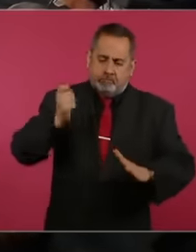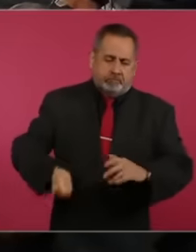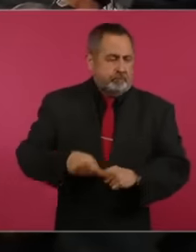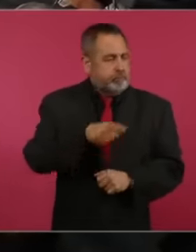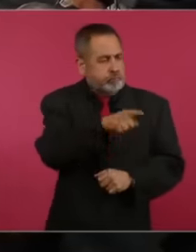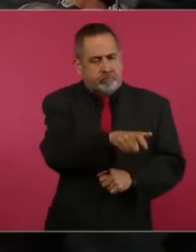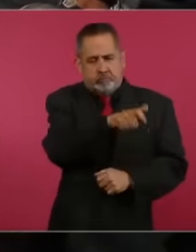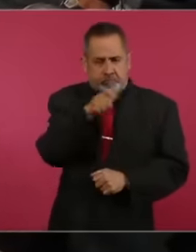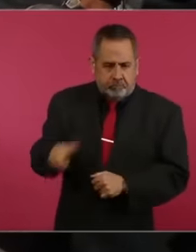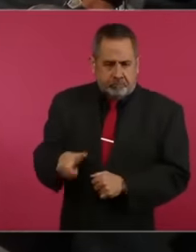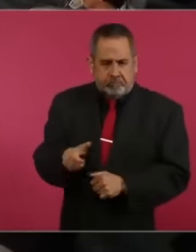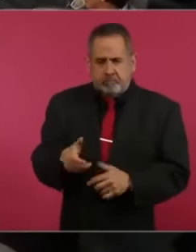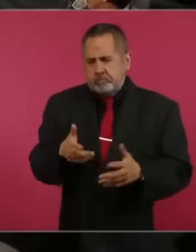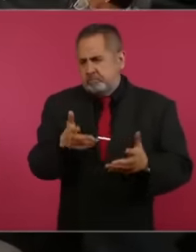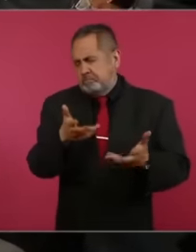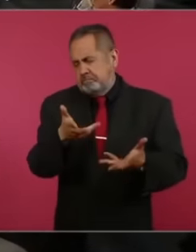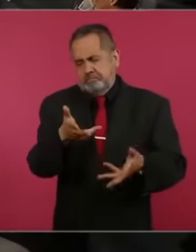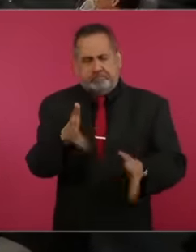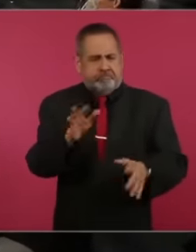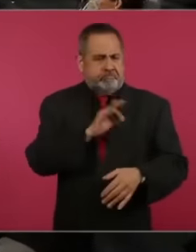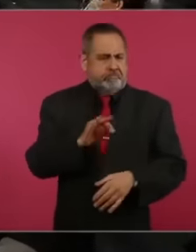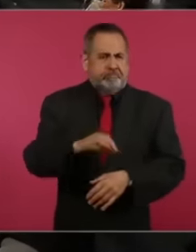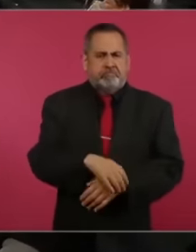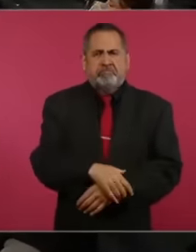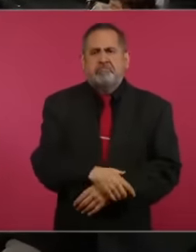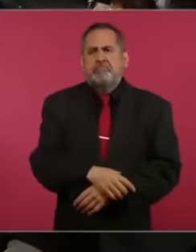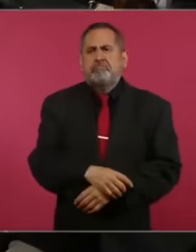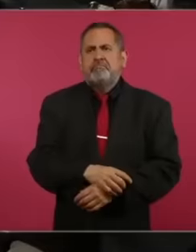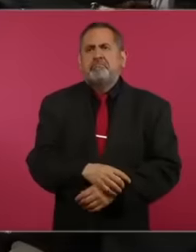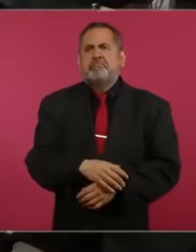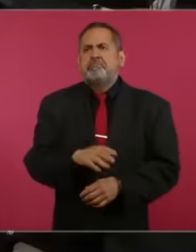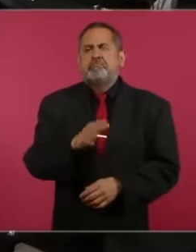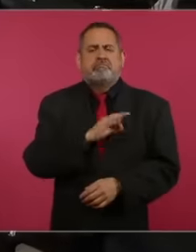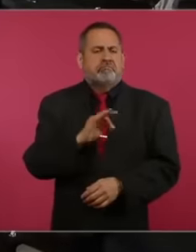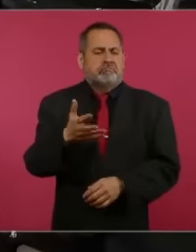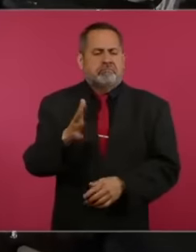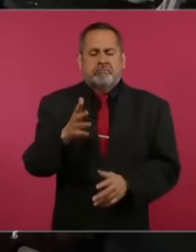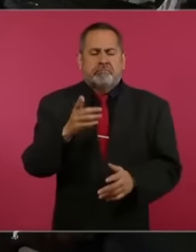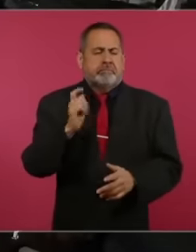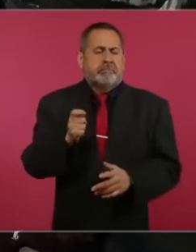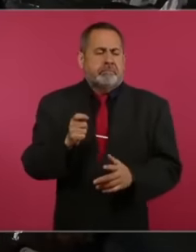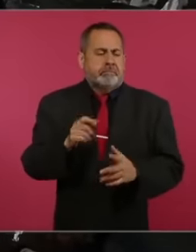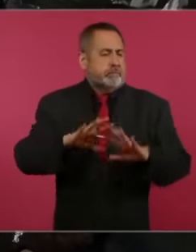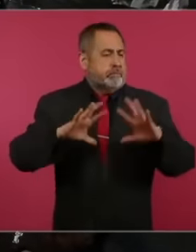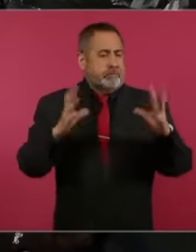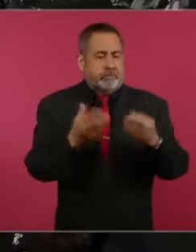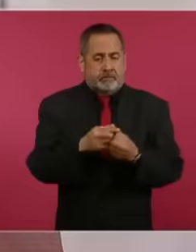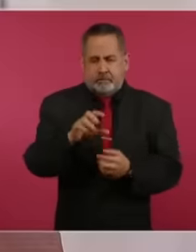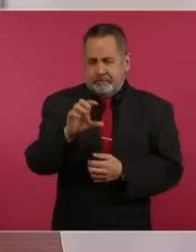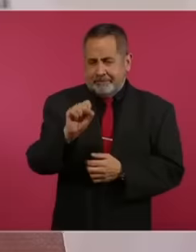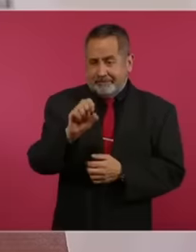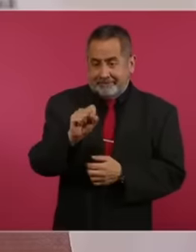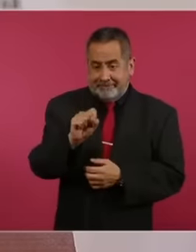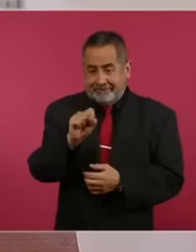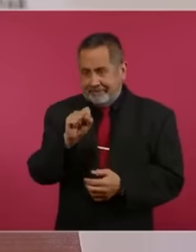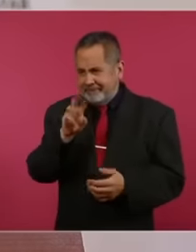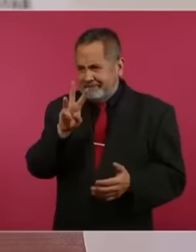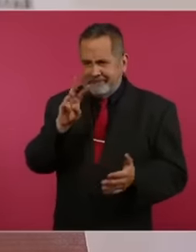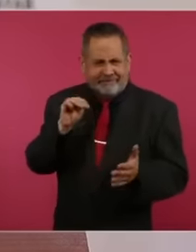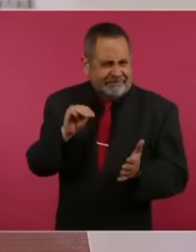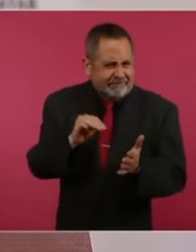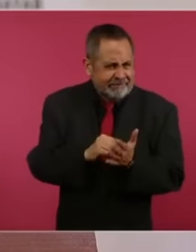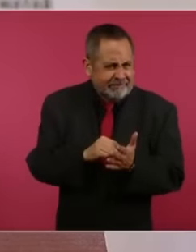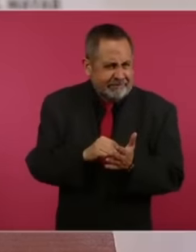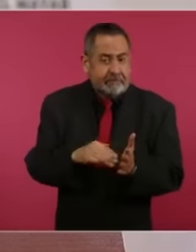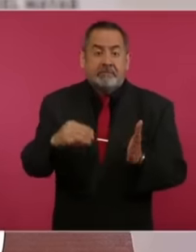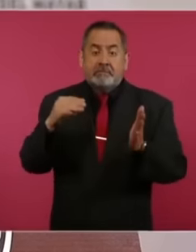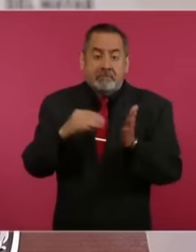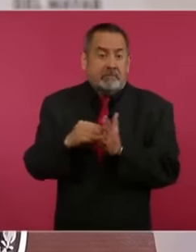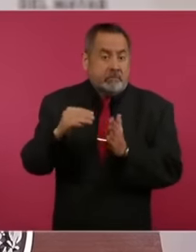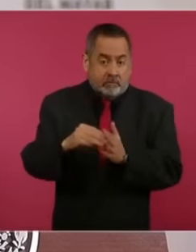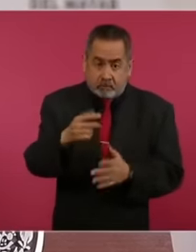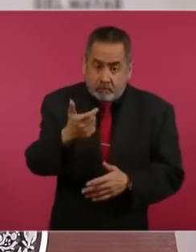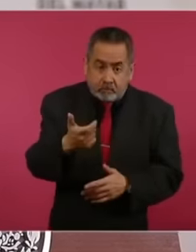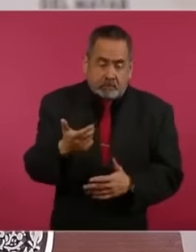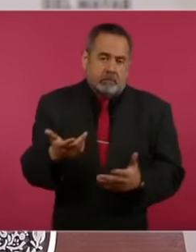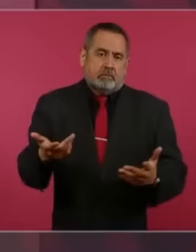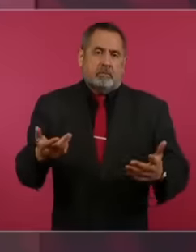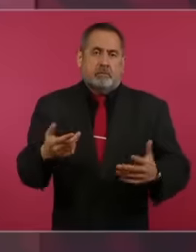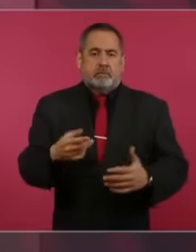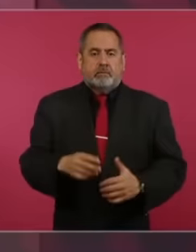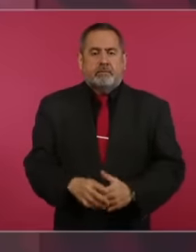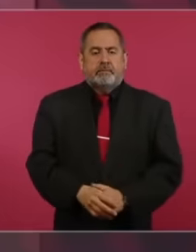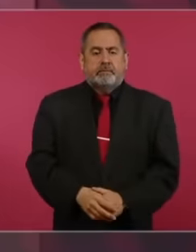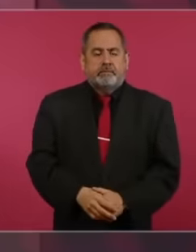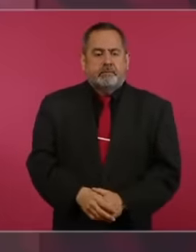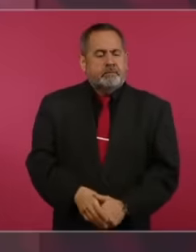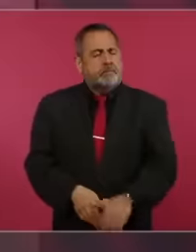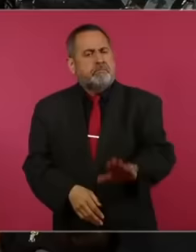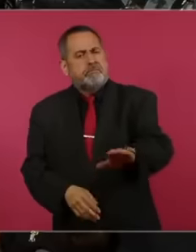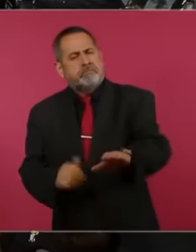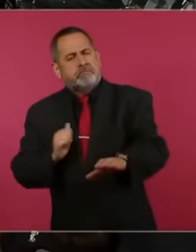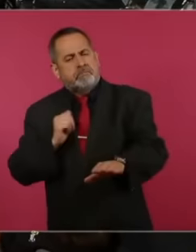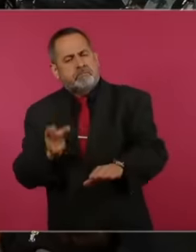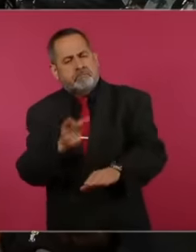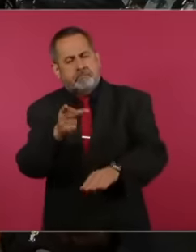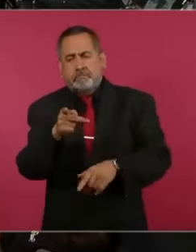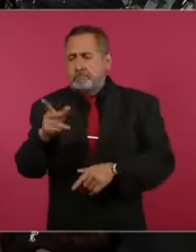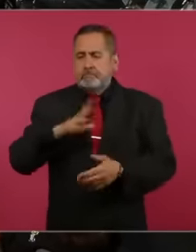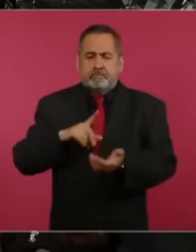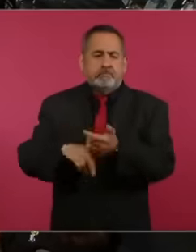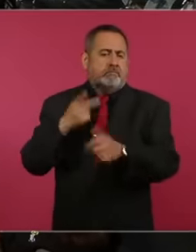but we are talking about an amount in general of 63,000 million pesos to ask attorney,